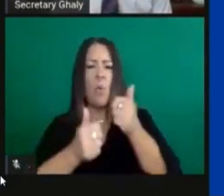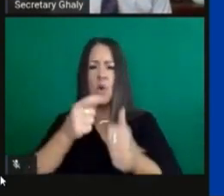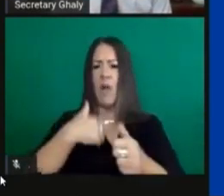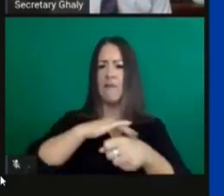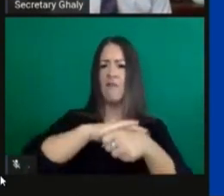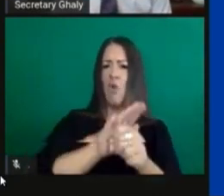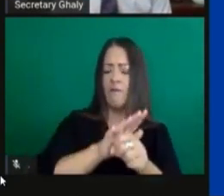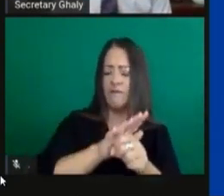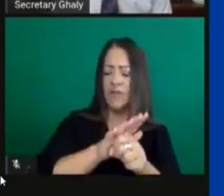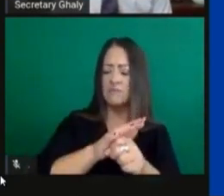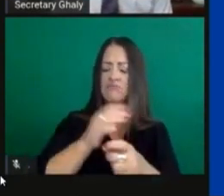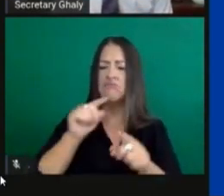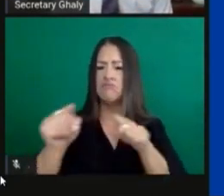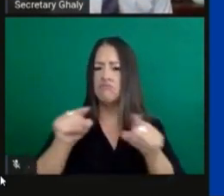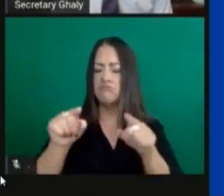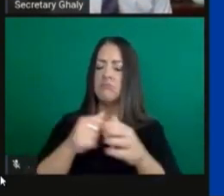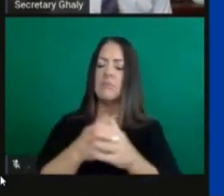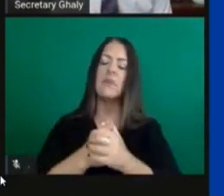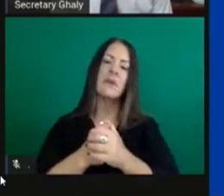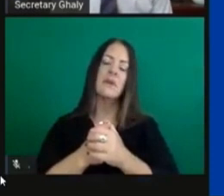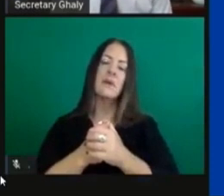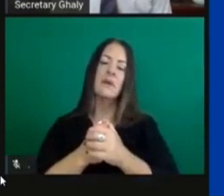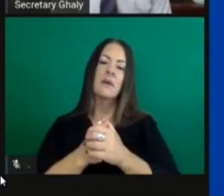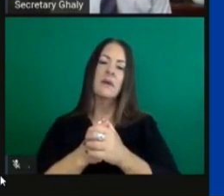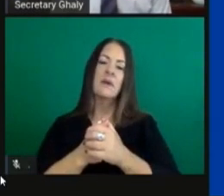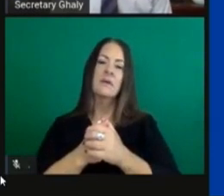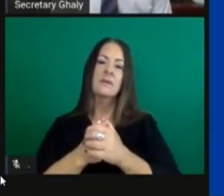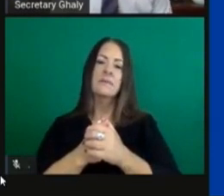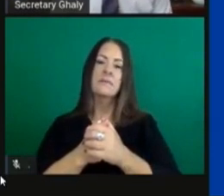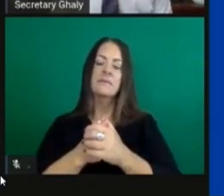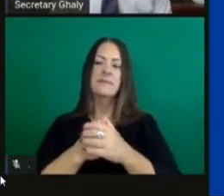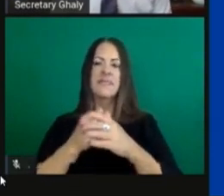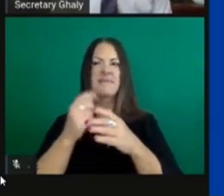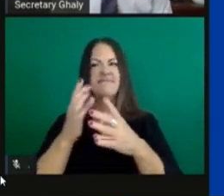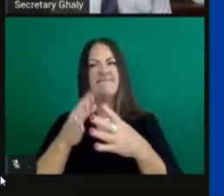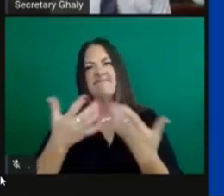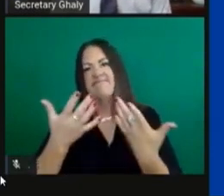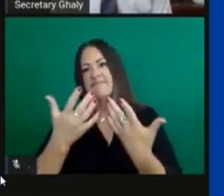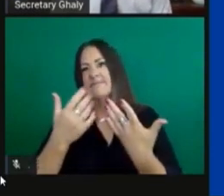PREPARED AS POSSIBLE TO NOT JUST TAKE CARE OF FLU, BUT TO DISTINGUISH IT FROM COVID.